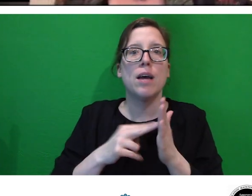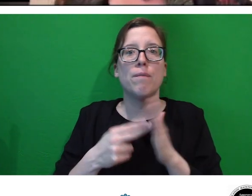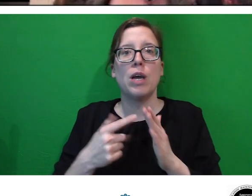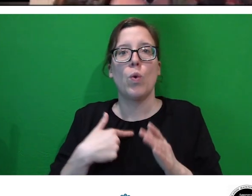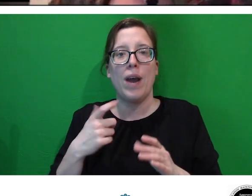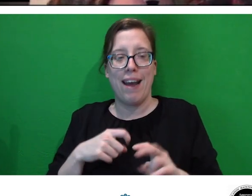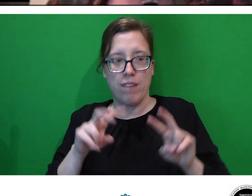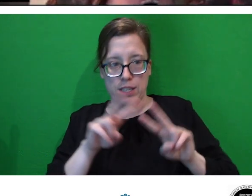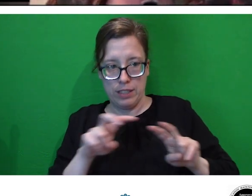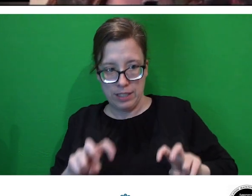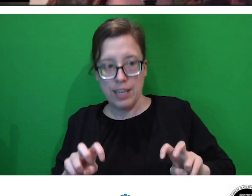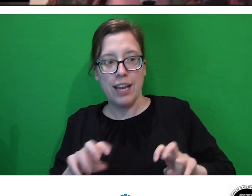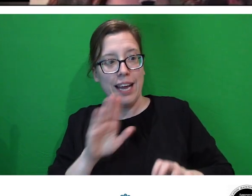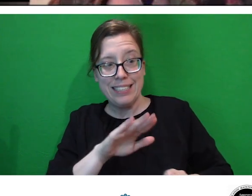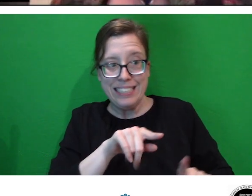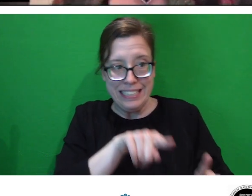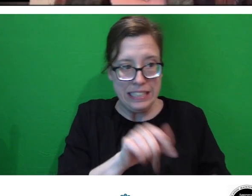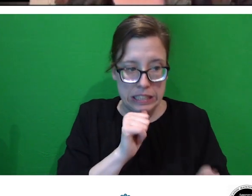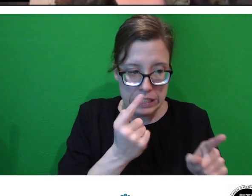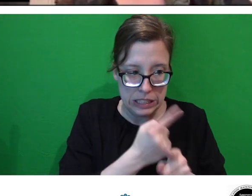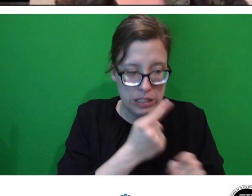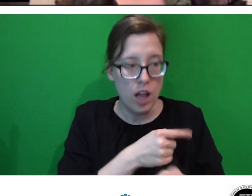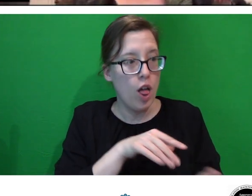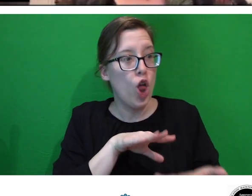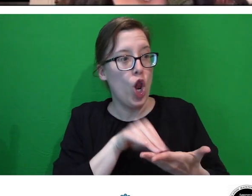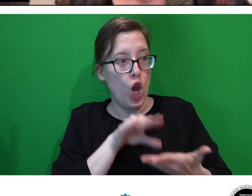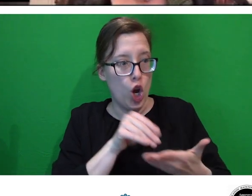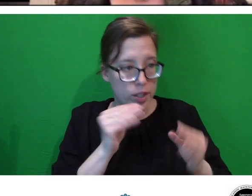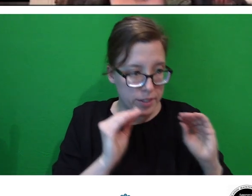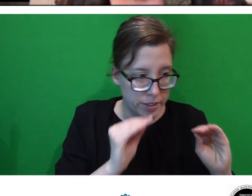because they can't hear the phrase. They just can't independently learn